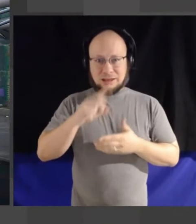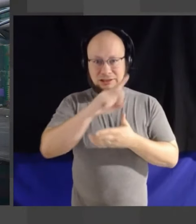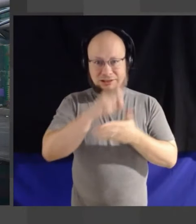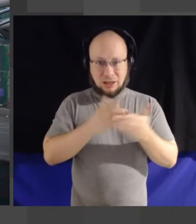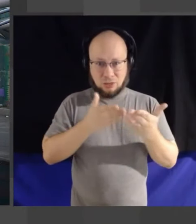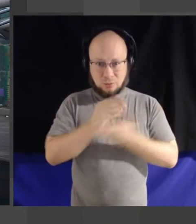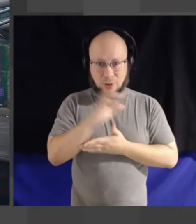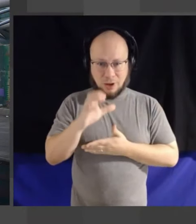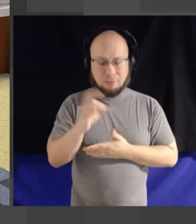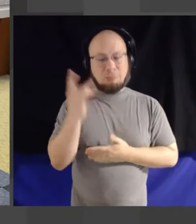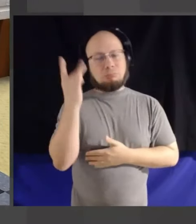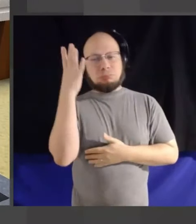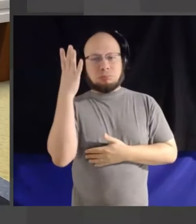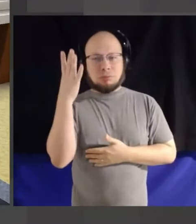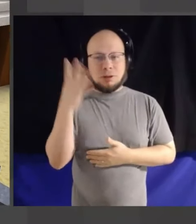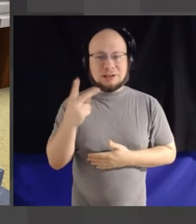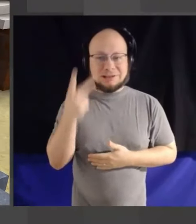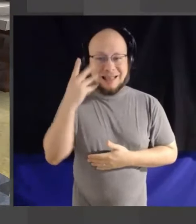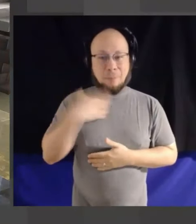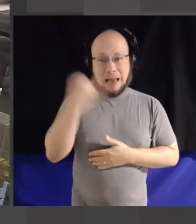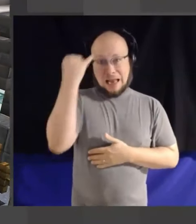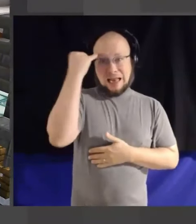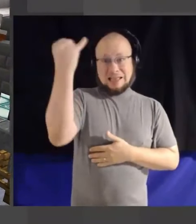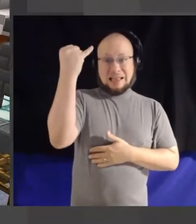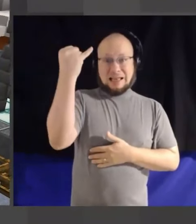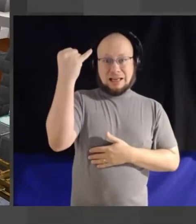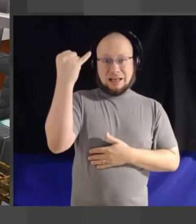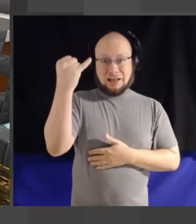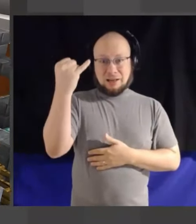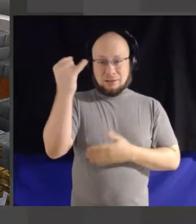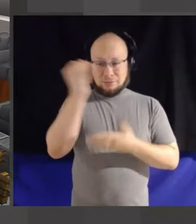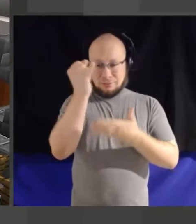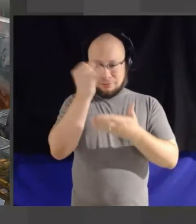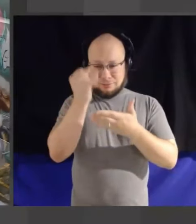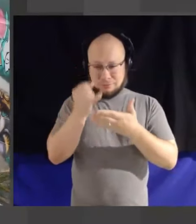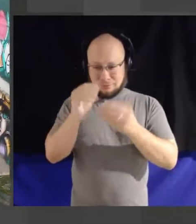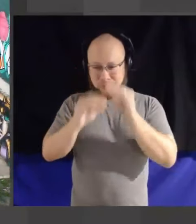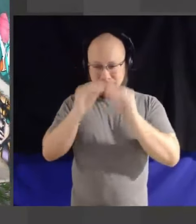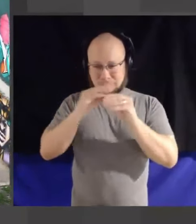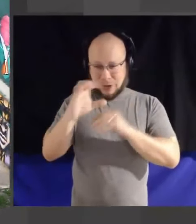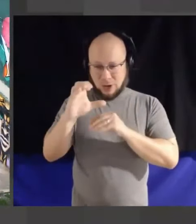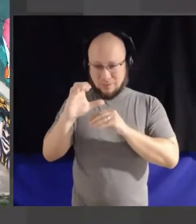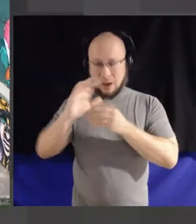THAT THIS WAS MADE WITH MINECRAFT. SO SEEING MY OWN IDEA AS A